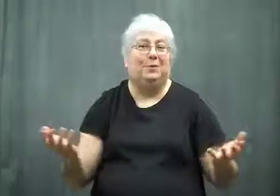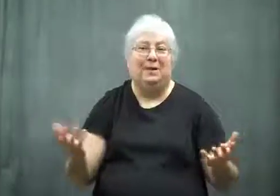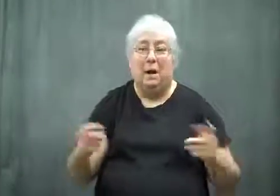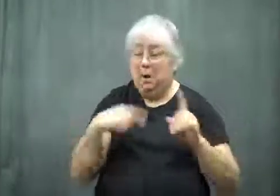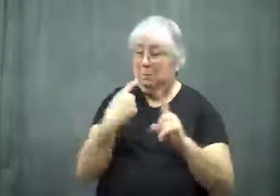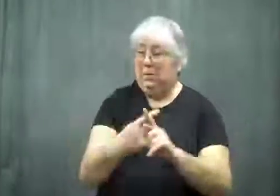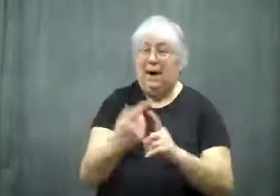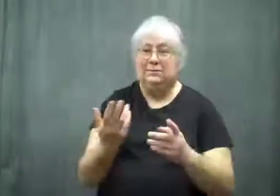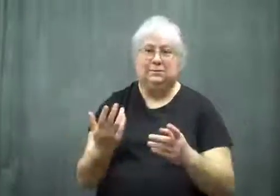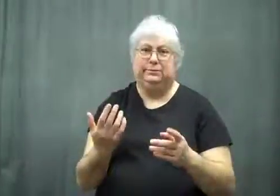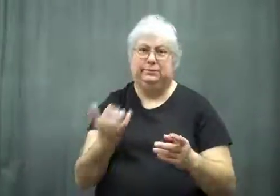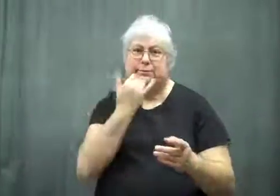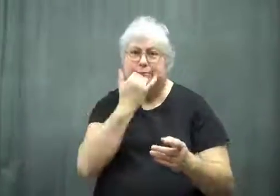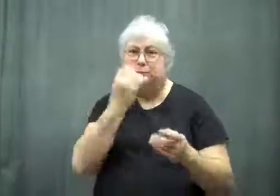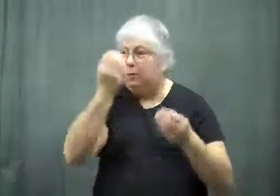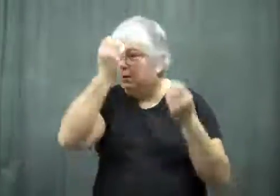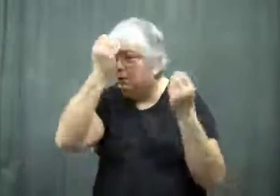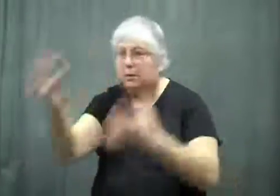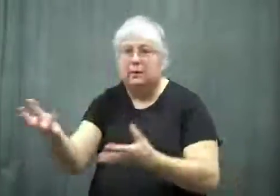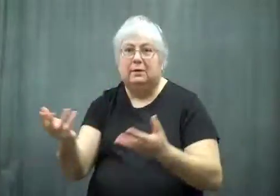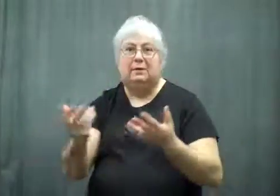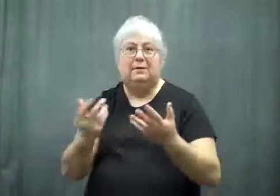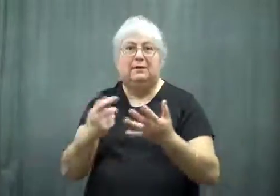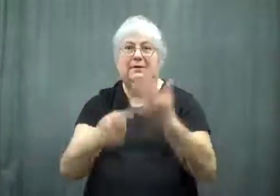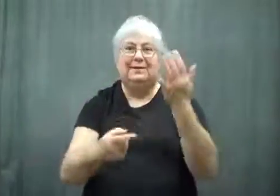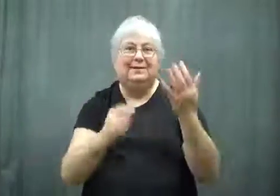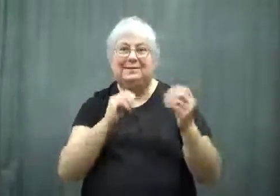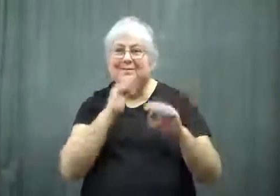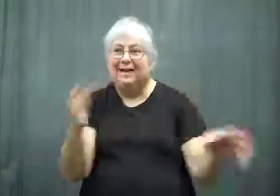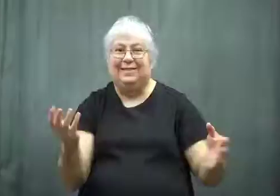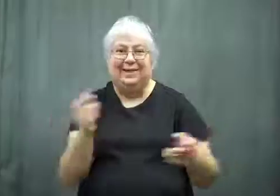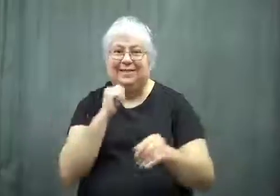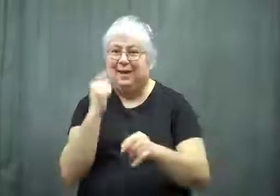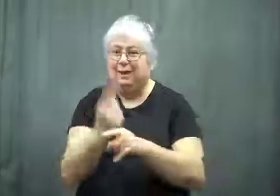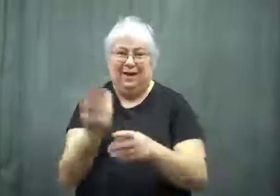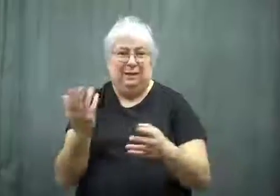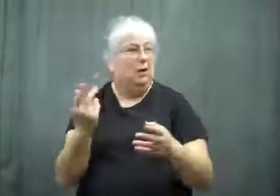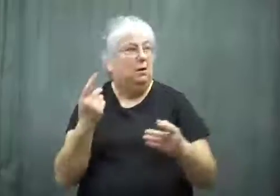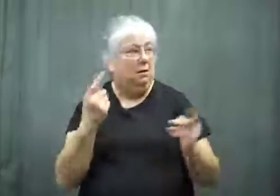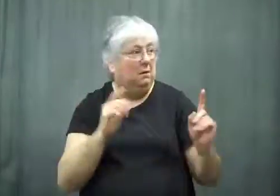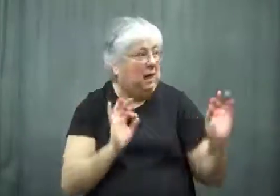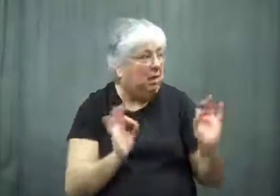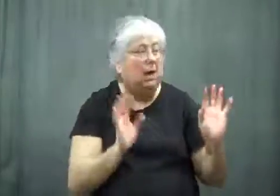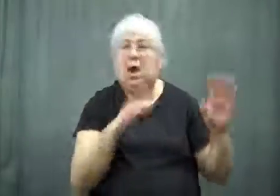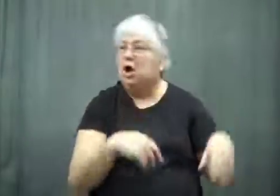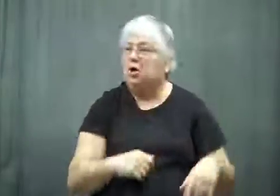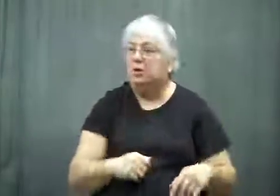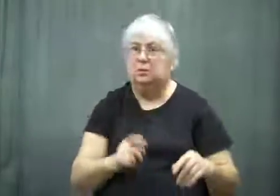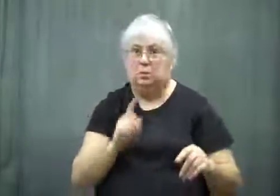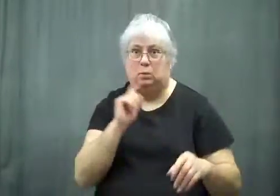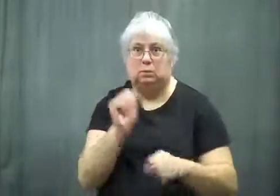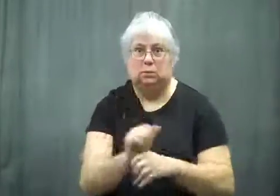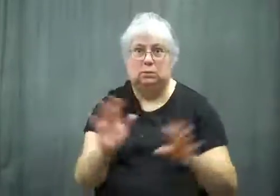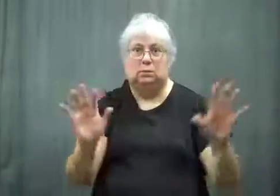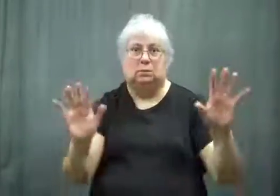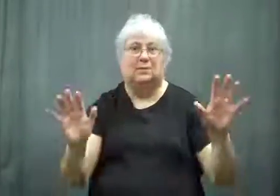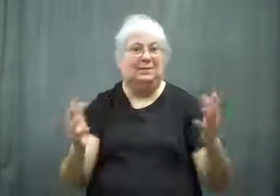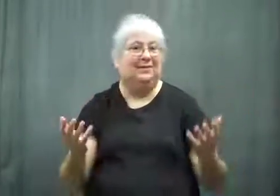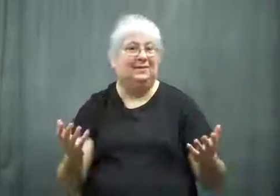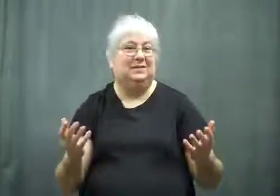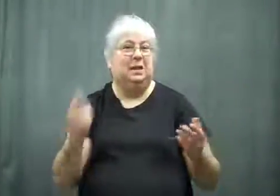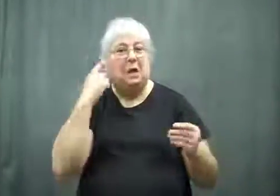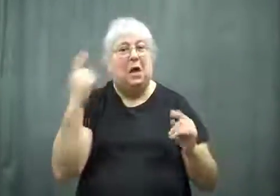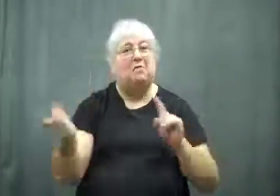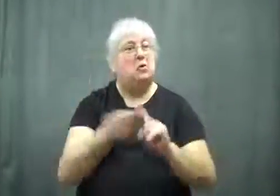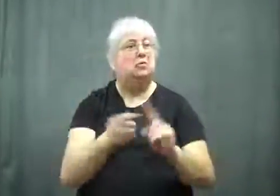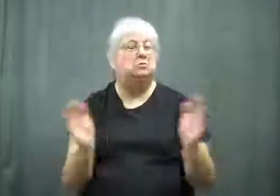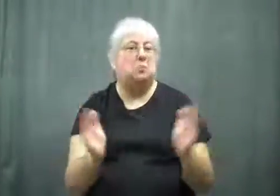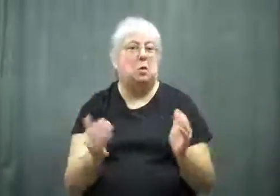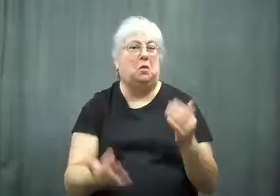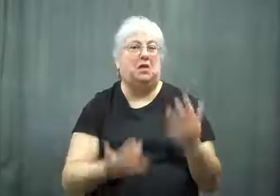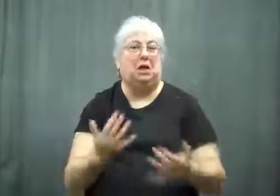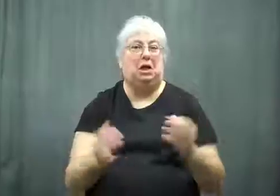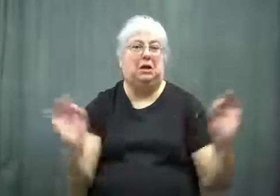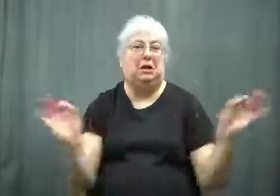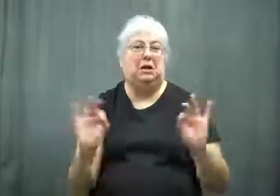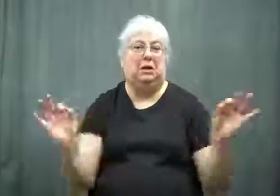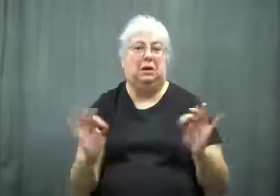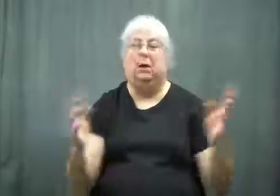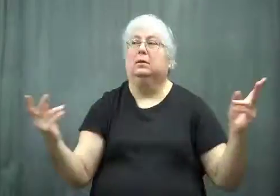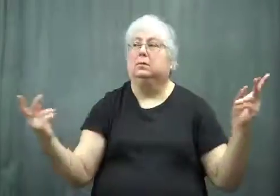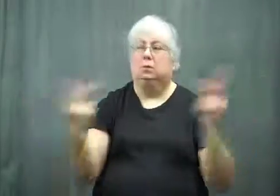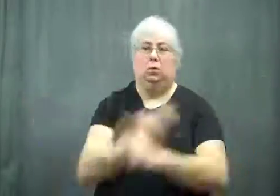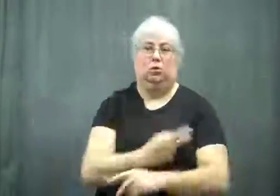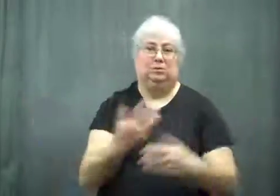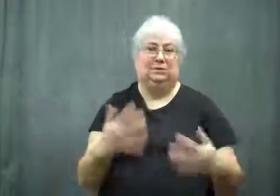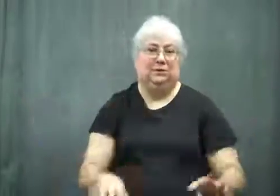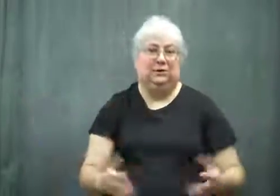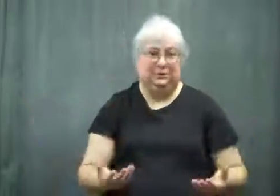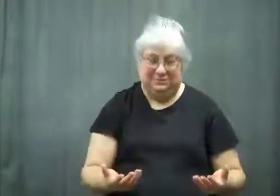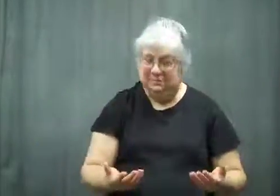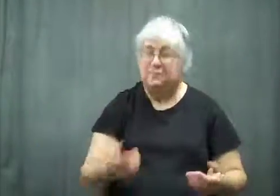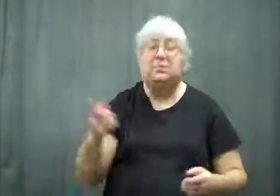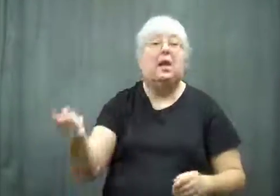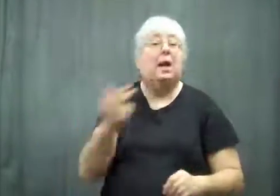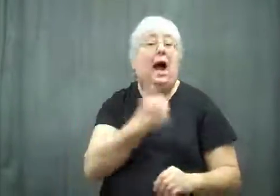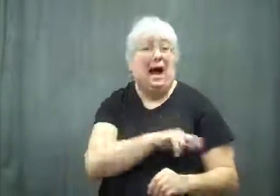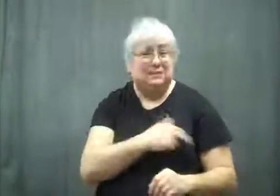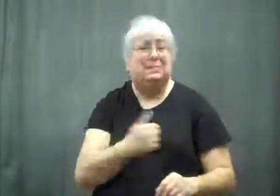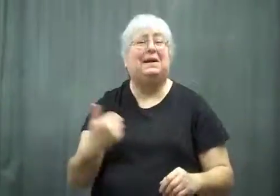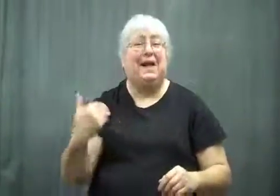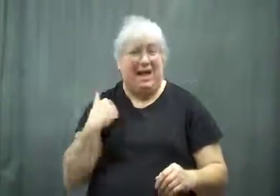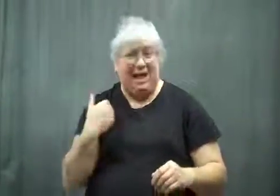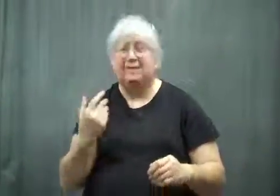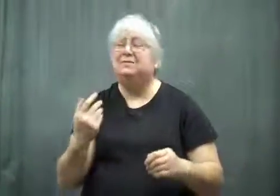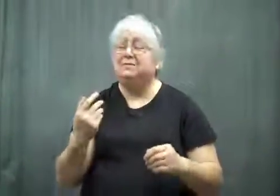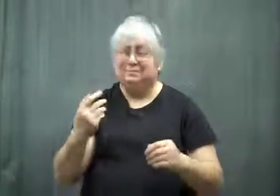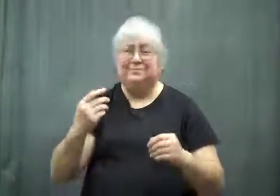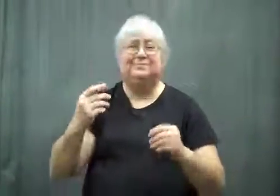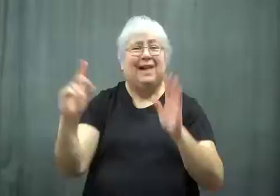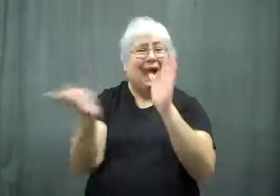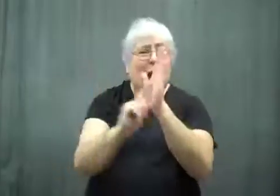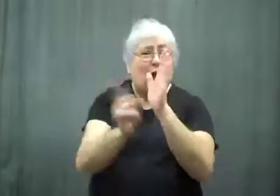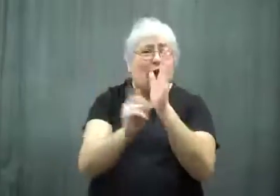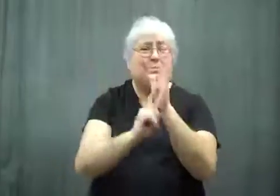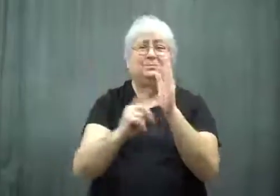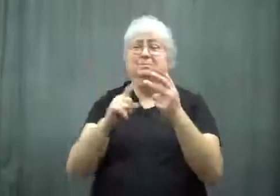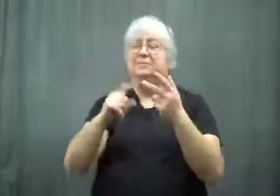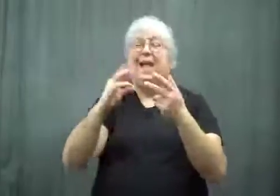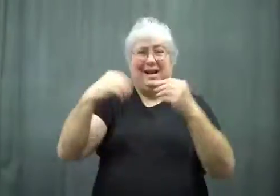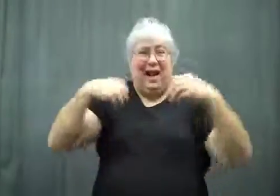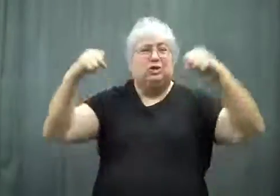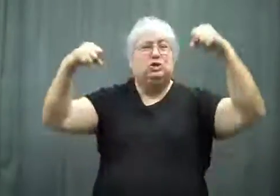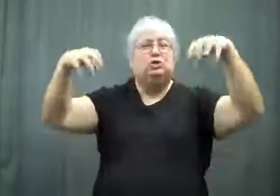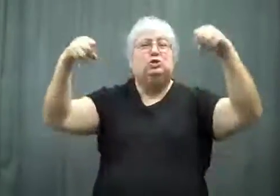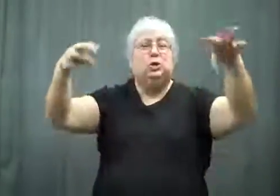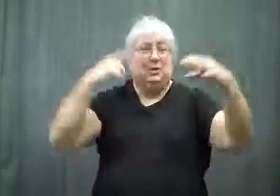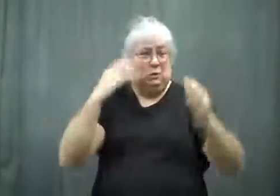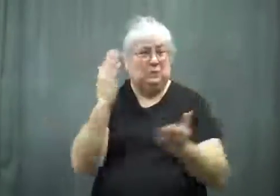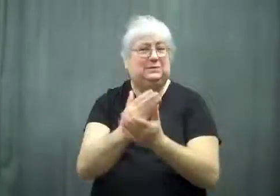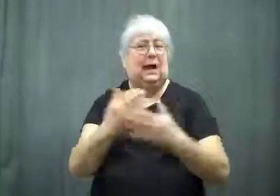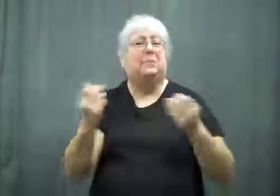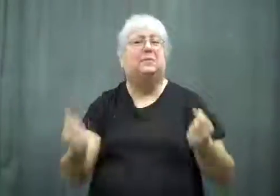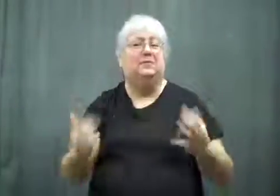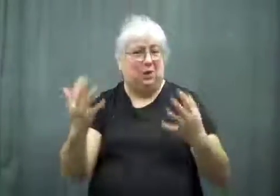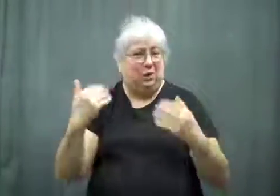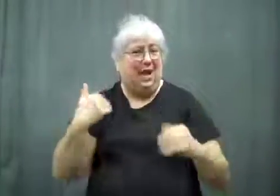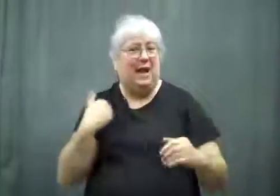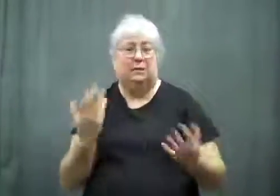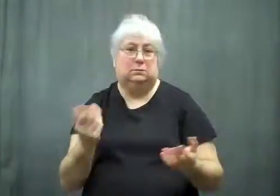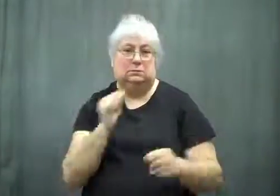They were told wrong information and thought it was a minor fire until too late.